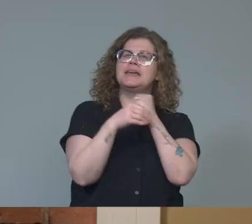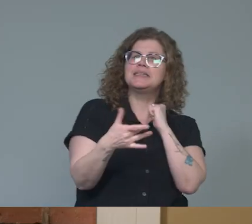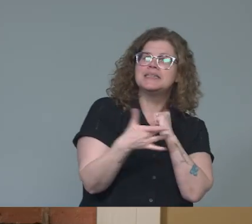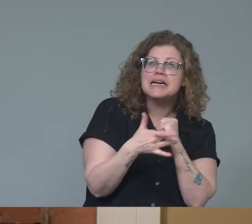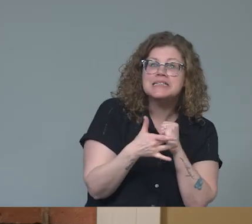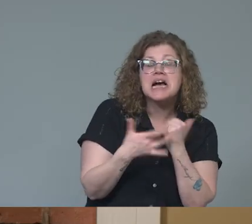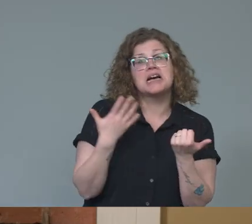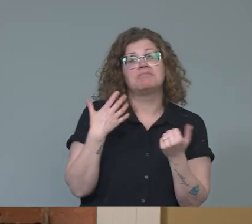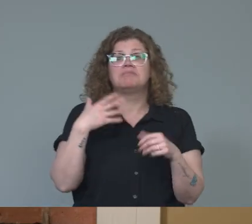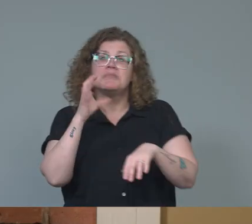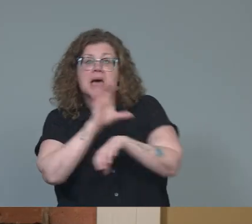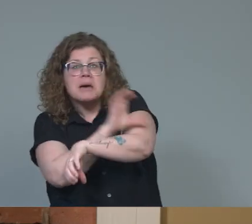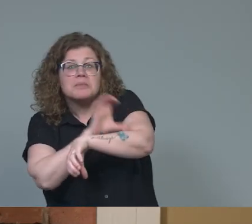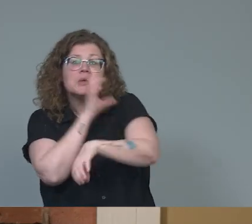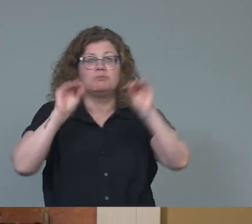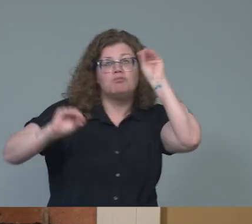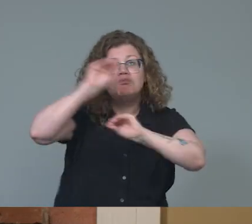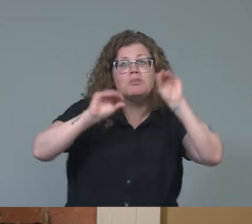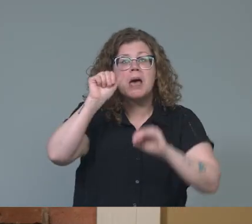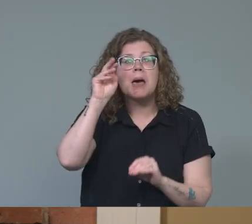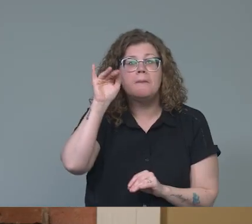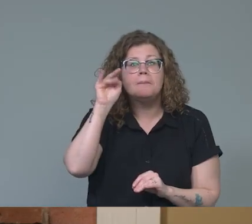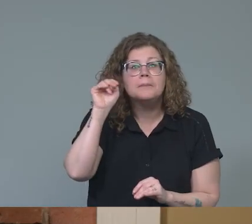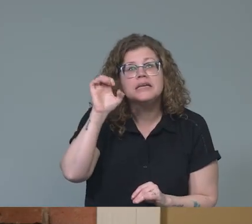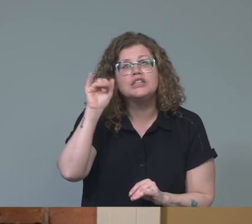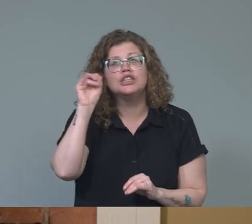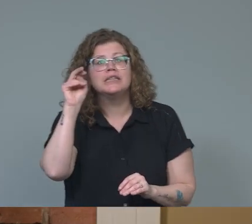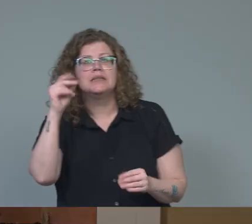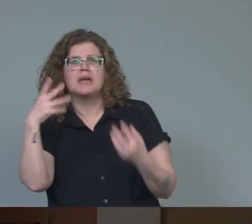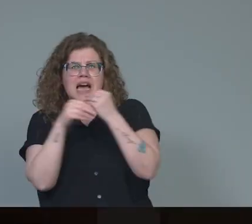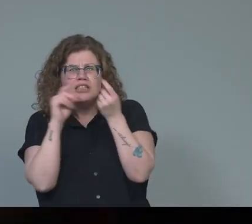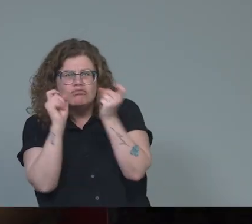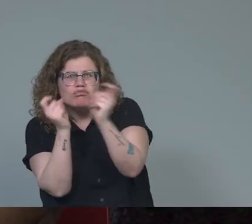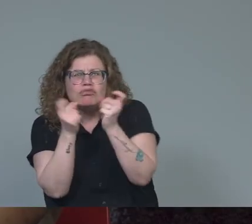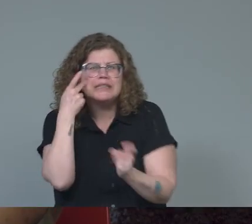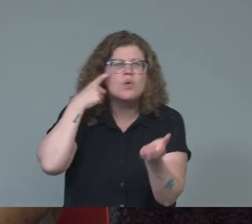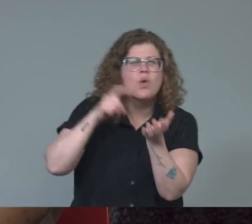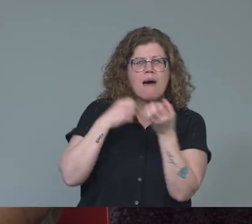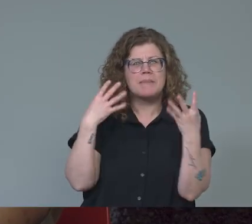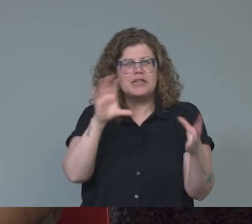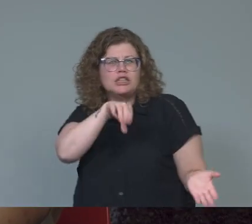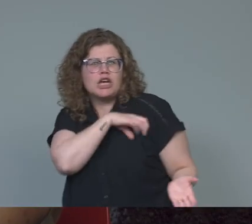and that is a sculpture now that sits within the Chinese Cultural Centre Previously, we hadn't done,